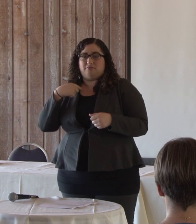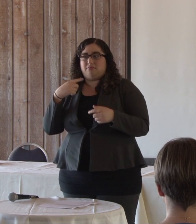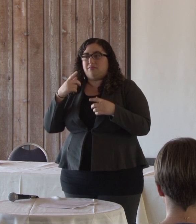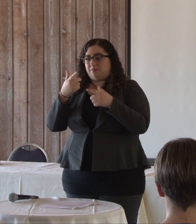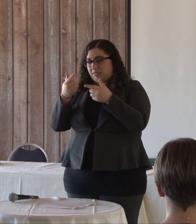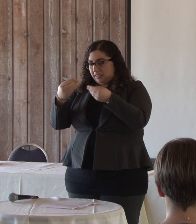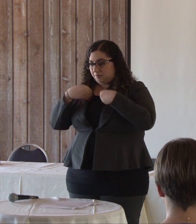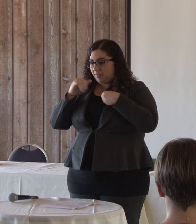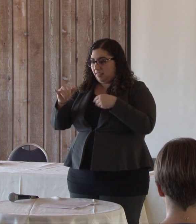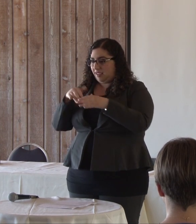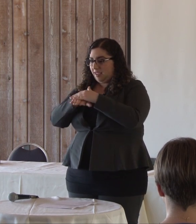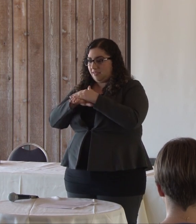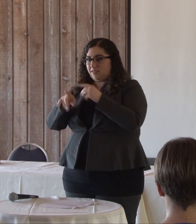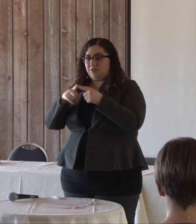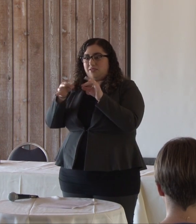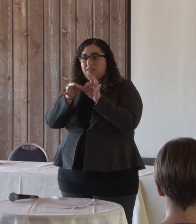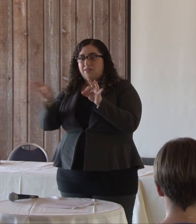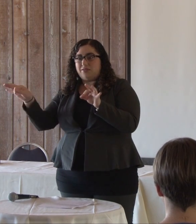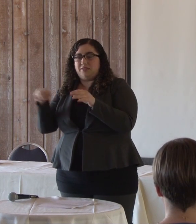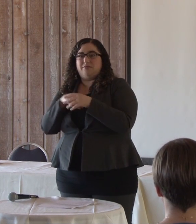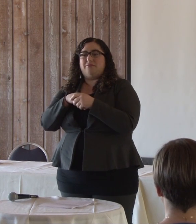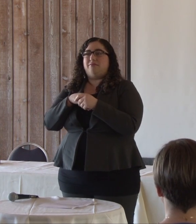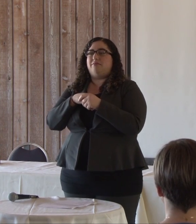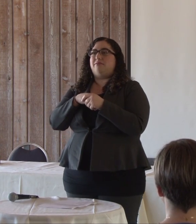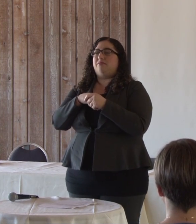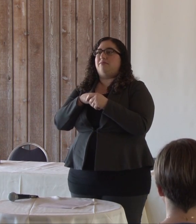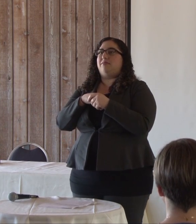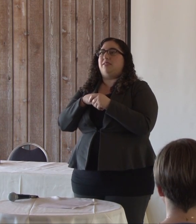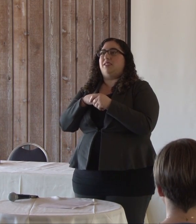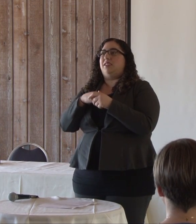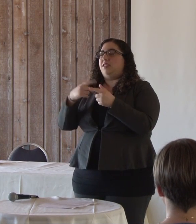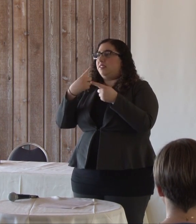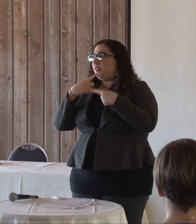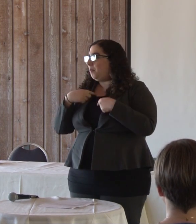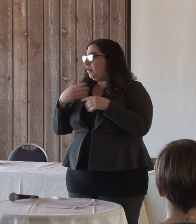had a sign language interpreter who was there, who understood what I was going through.